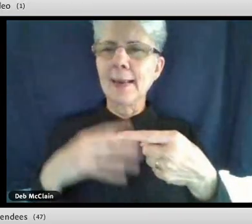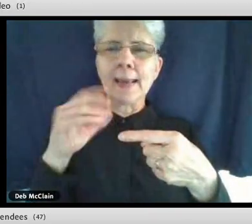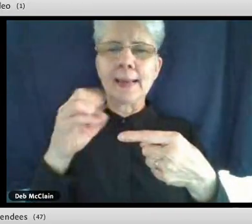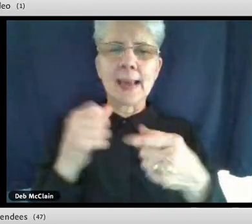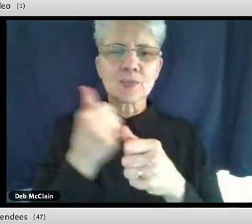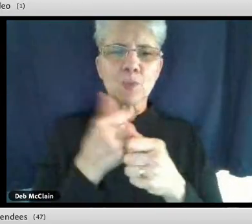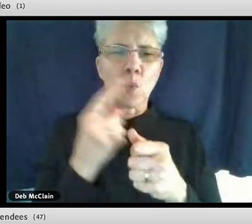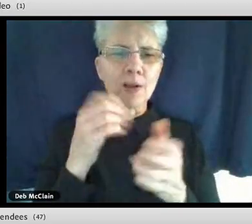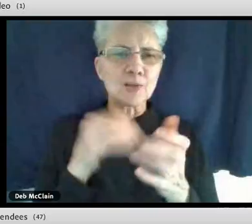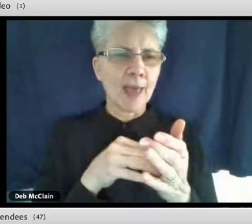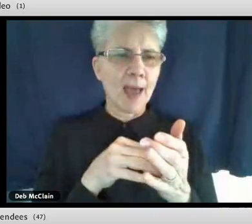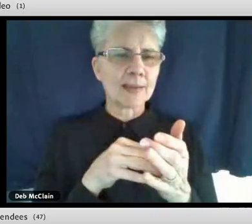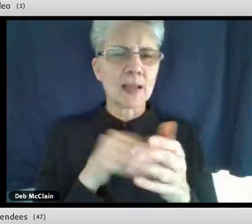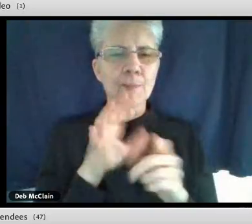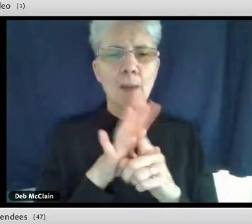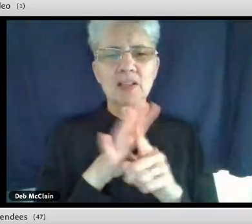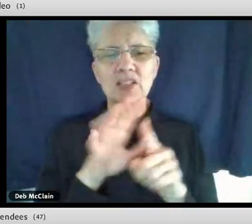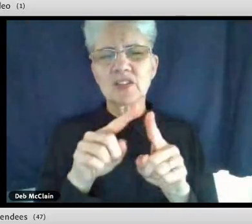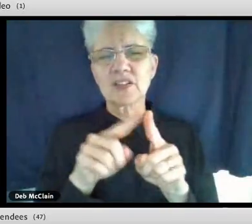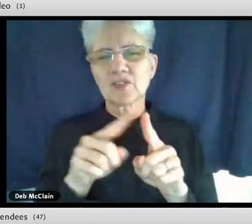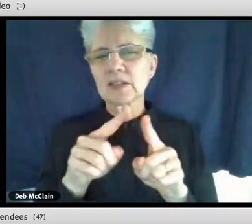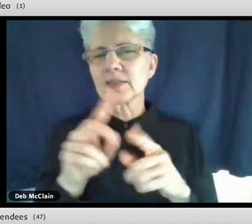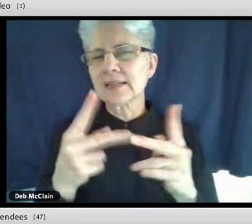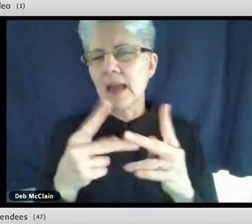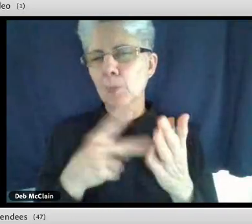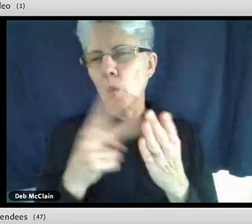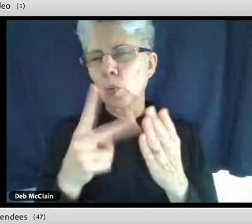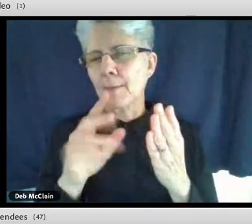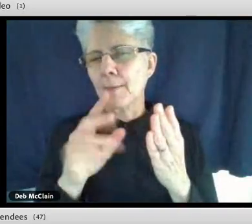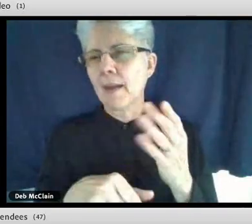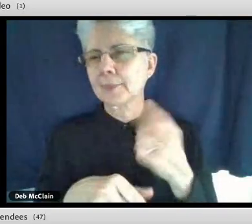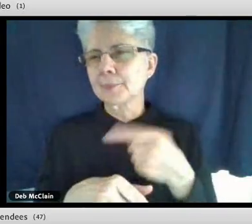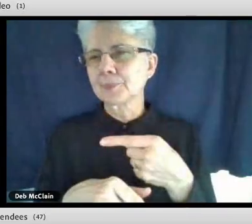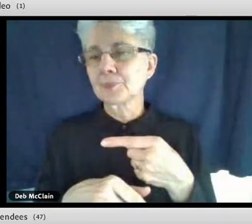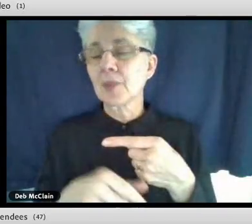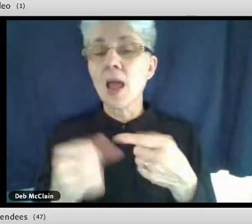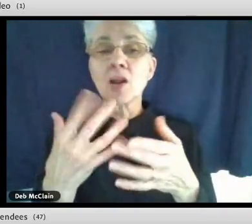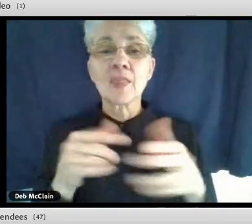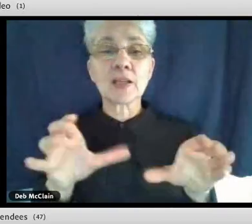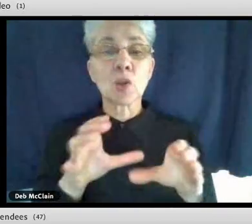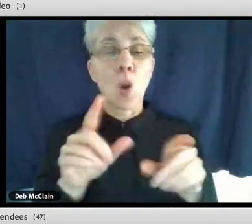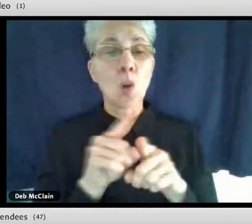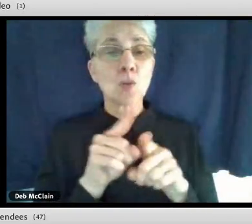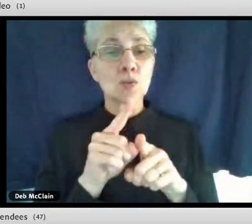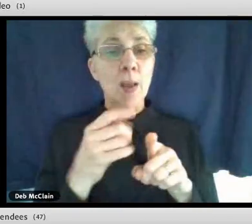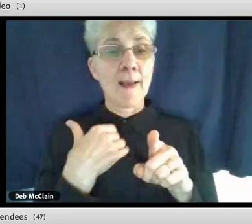per 100,000 population, just a different interface. Another thing that they do, they also have, you know,